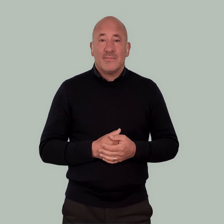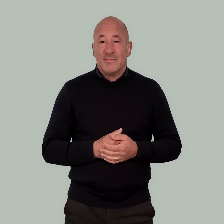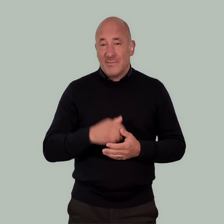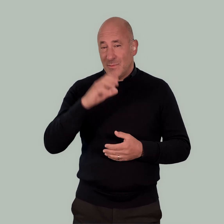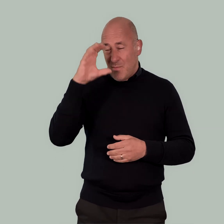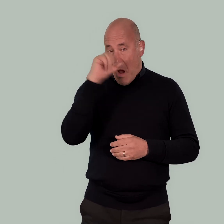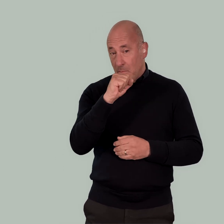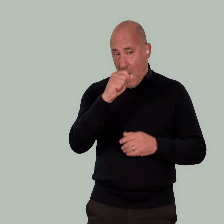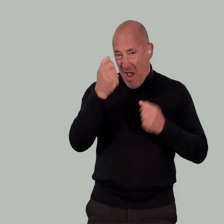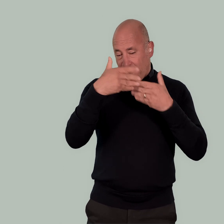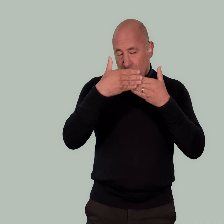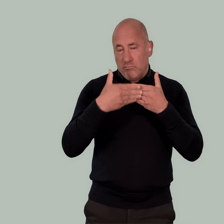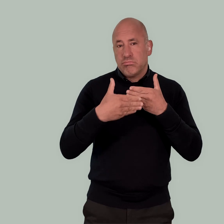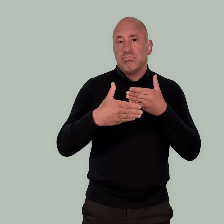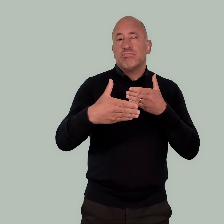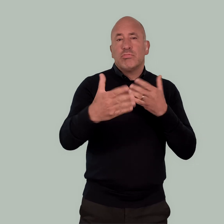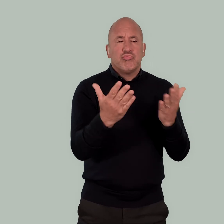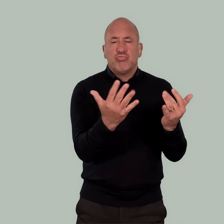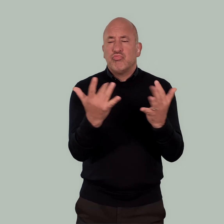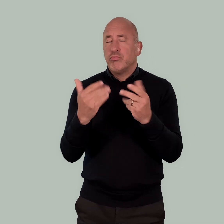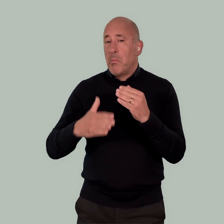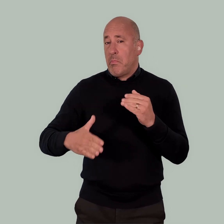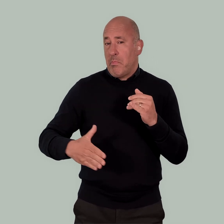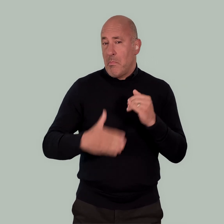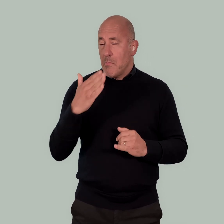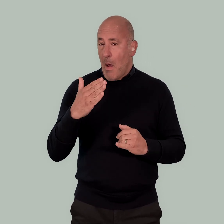Please ensure that Call for Evidence responses are submitted